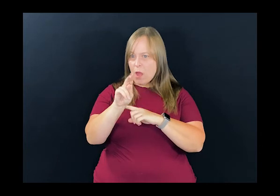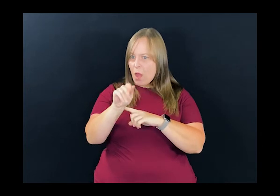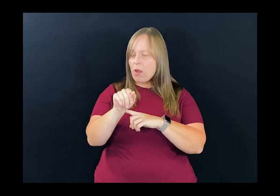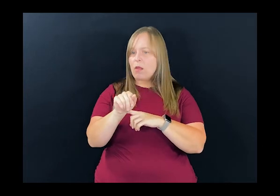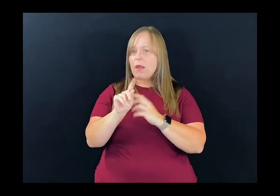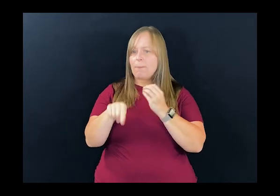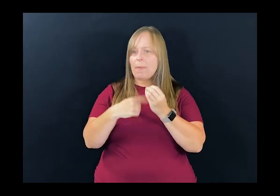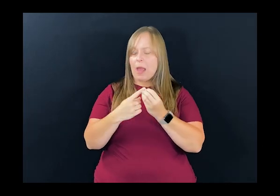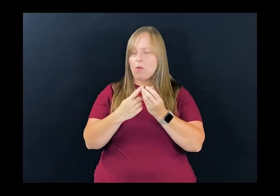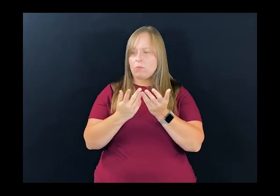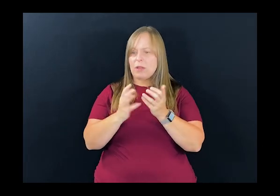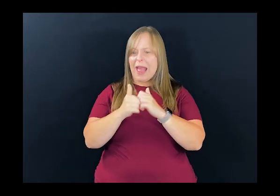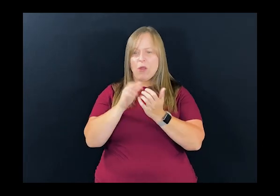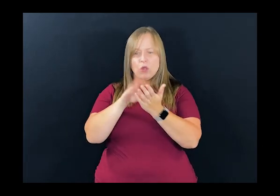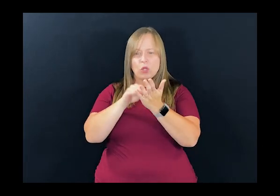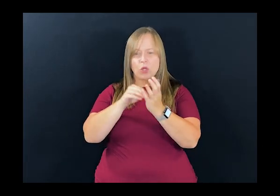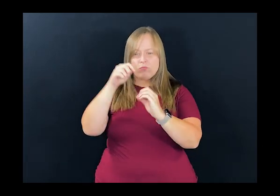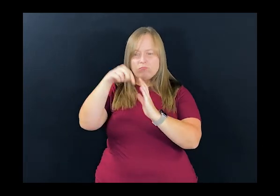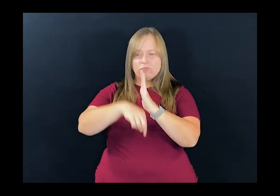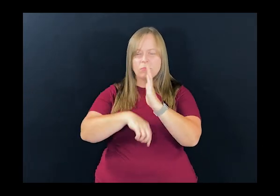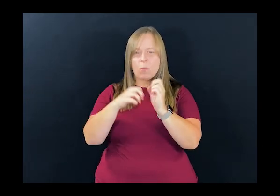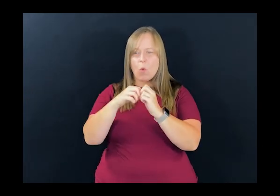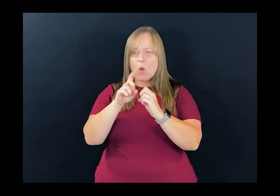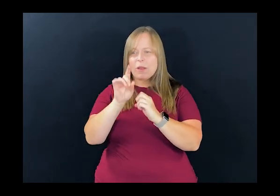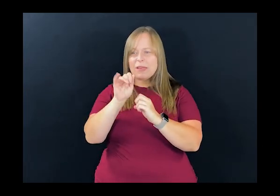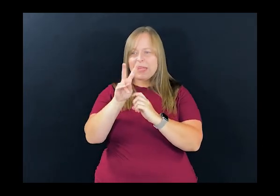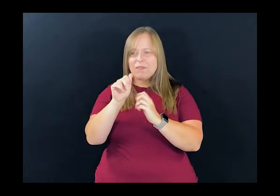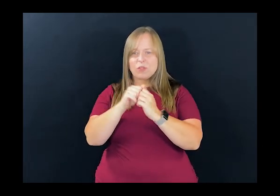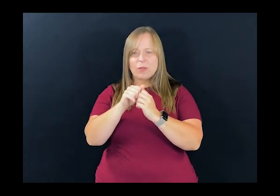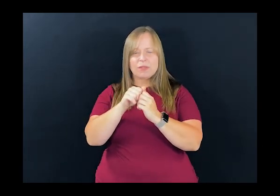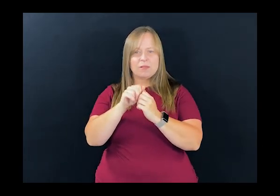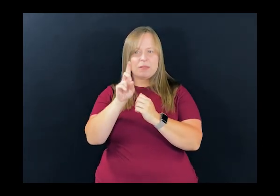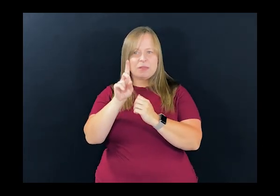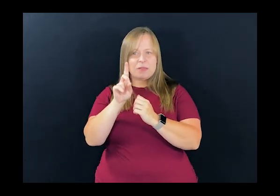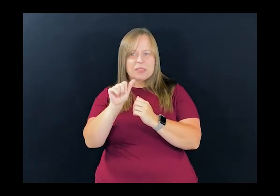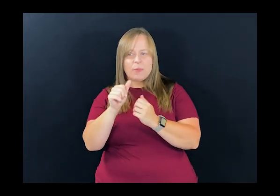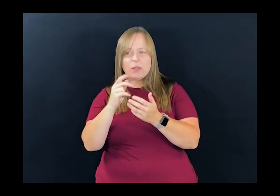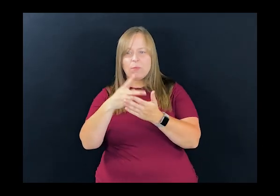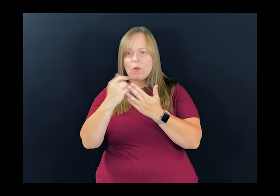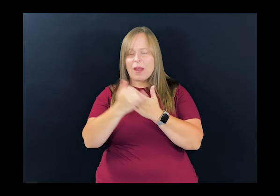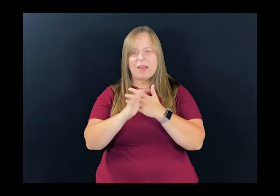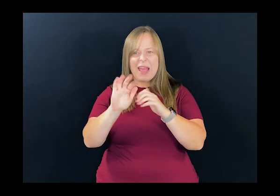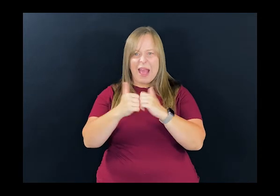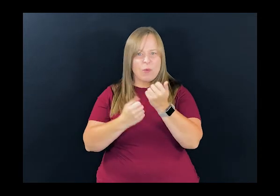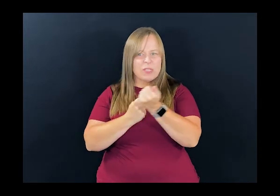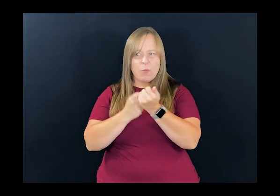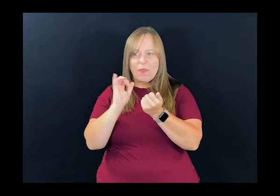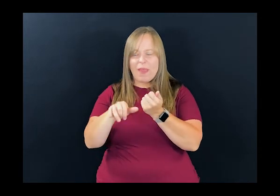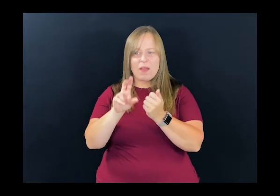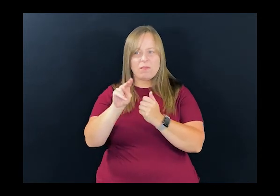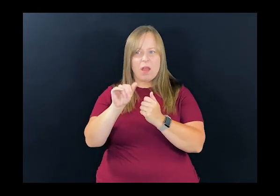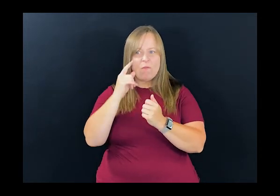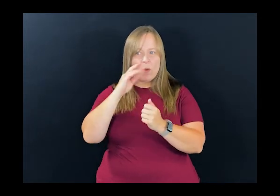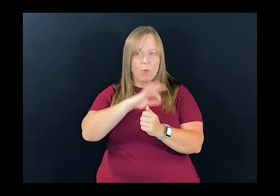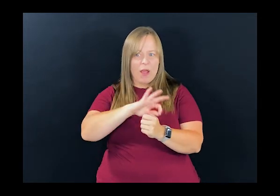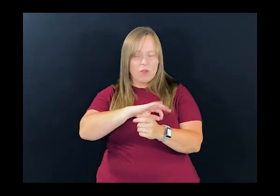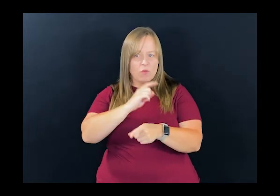about how someone can learn more about the Divas with Disabilities project, and support it. You said you're a nonprofit,